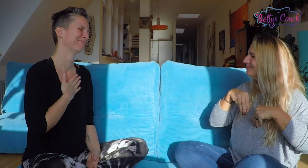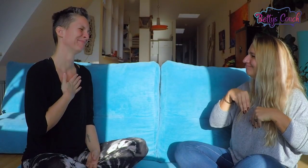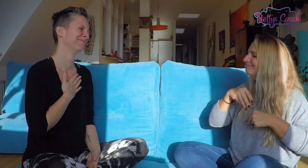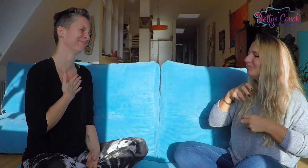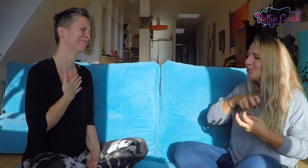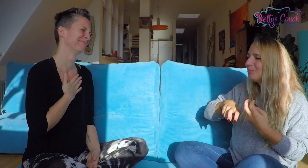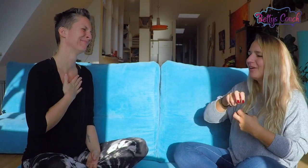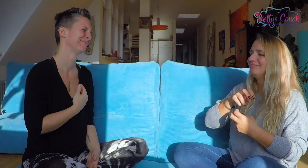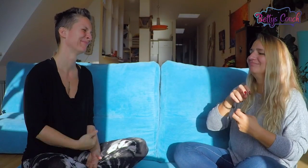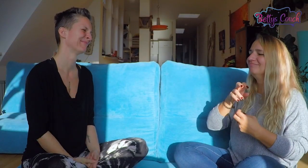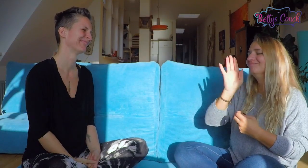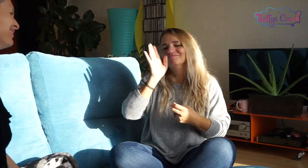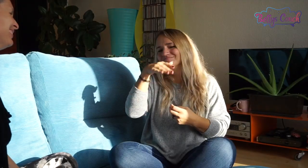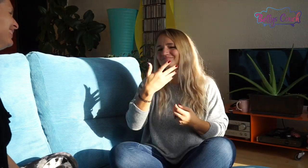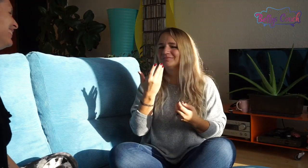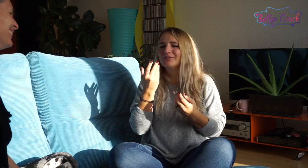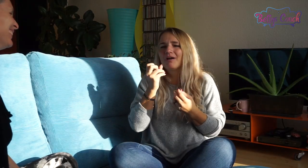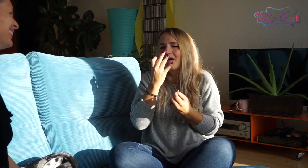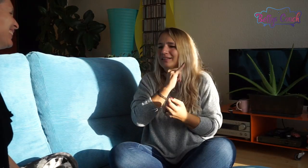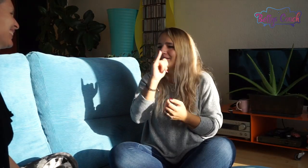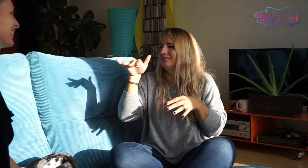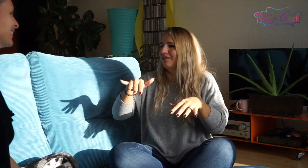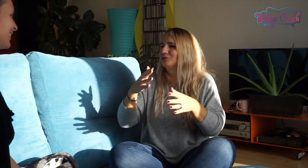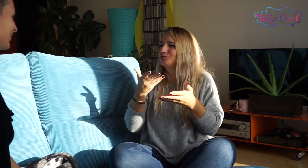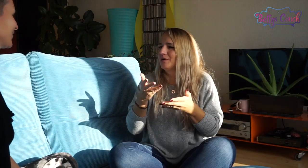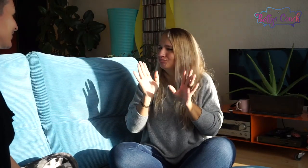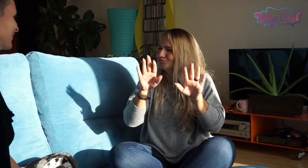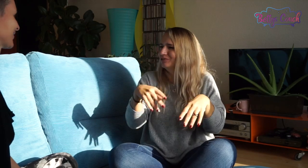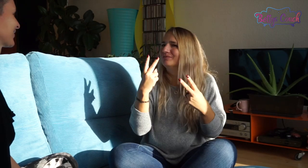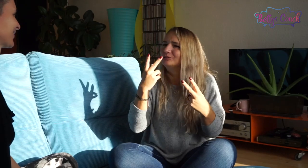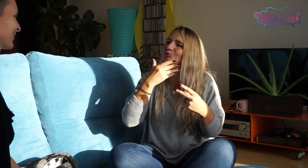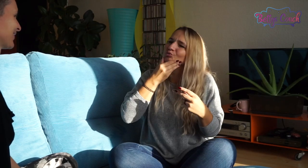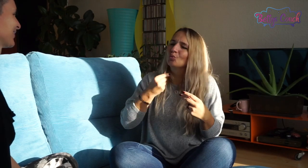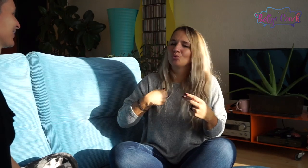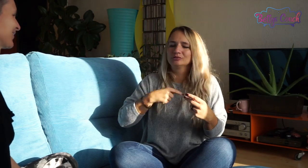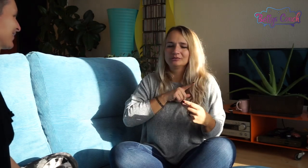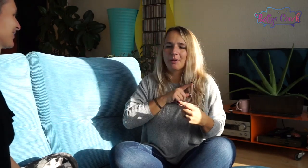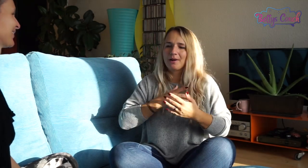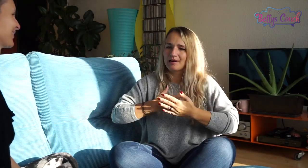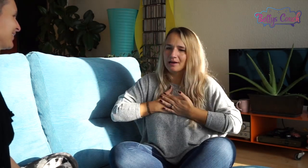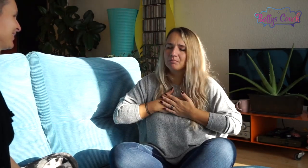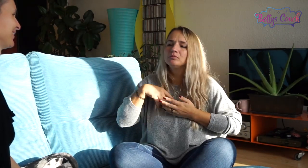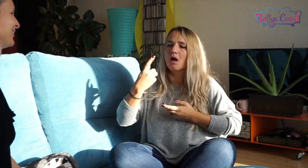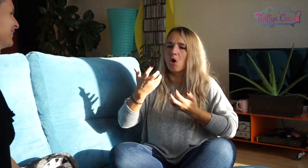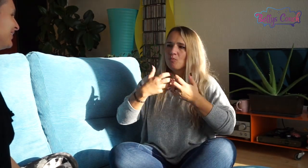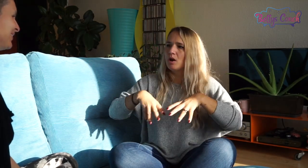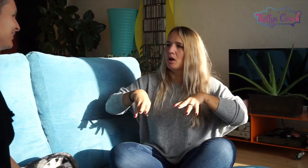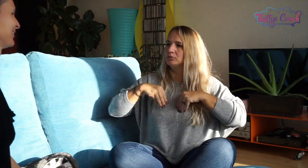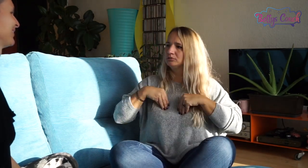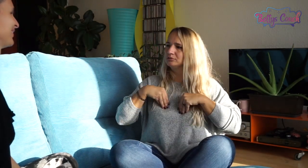We all have our weaknesses. It is important to love yourself, then you automatically accept it.